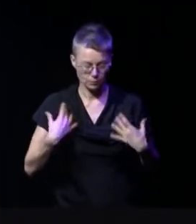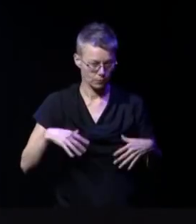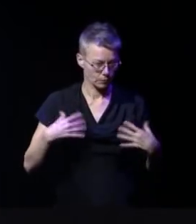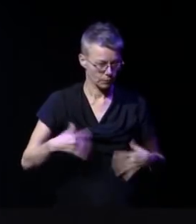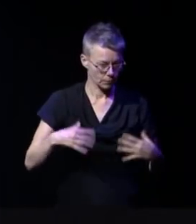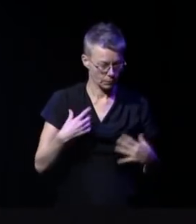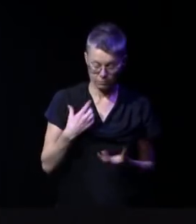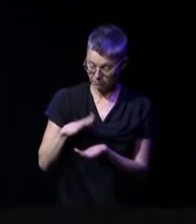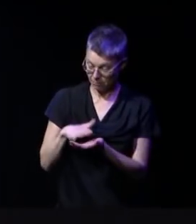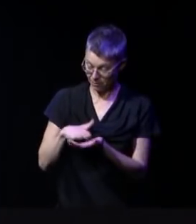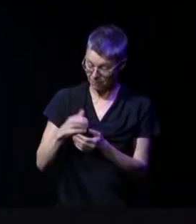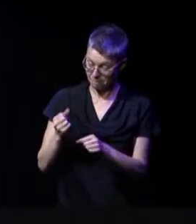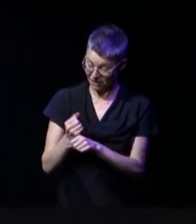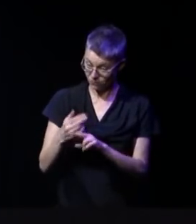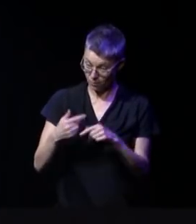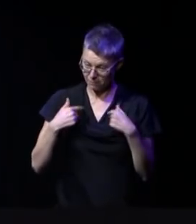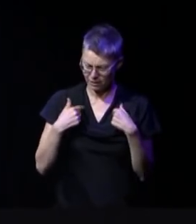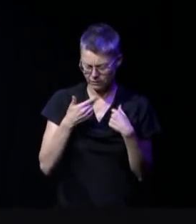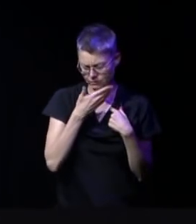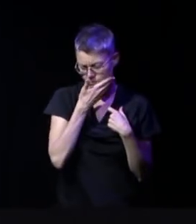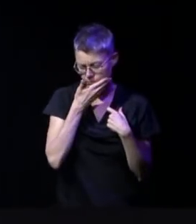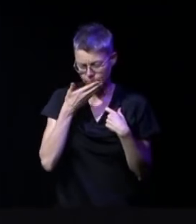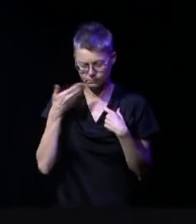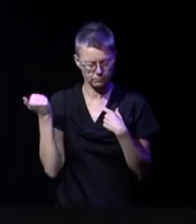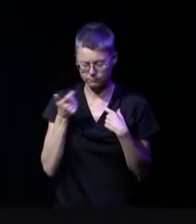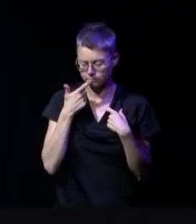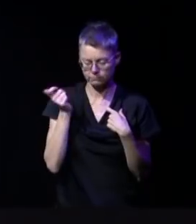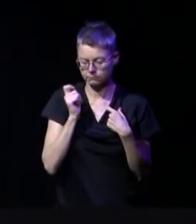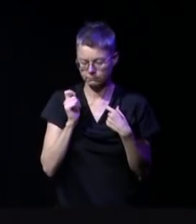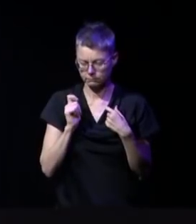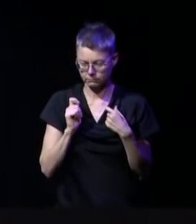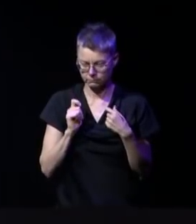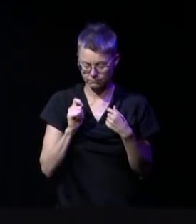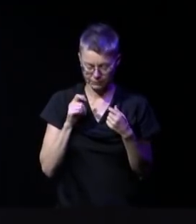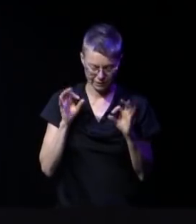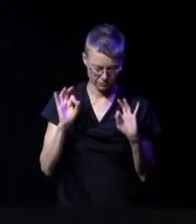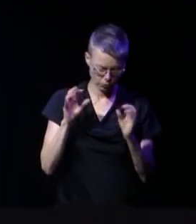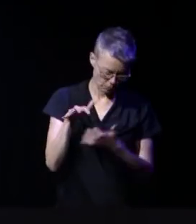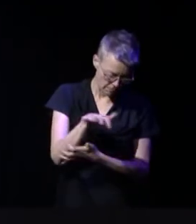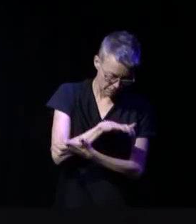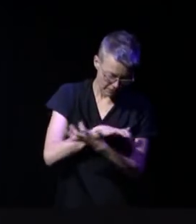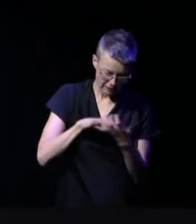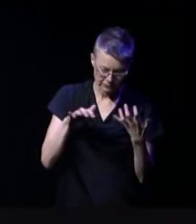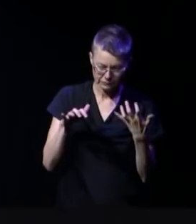My mother had made for me a most magical elixir, a potent alchemical tonic rich with the fruits of the earth